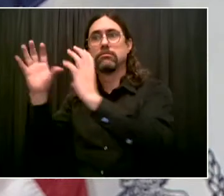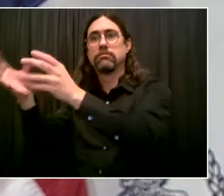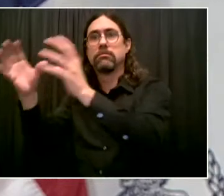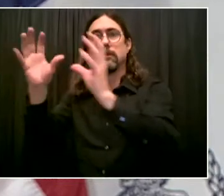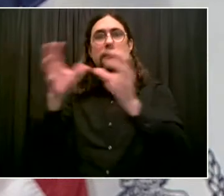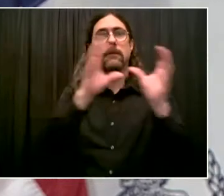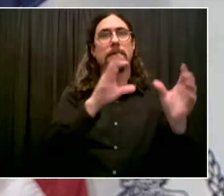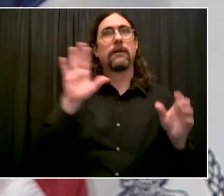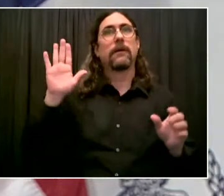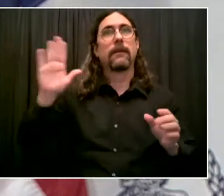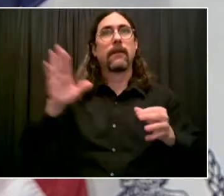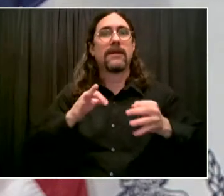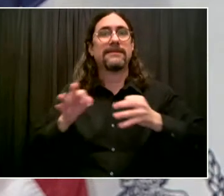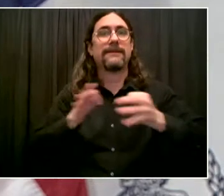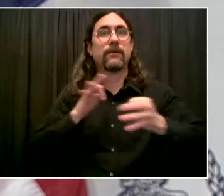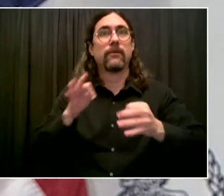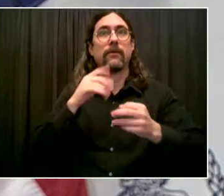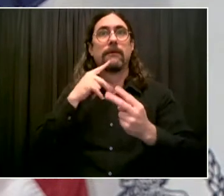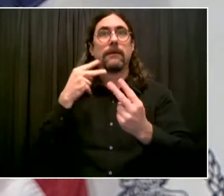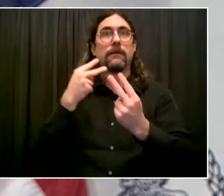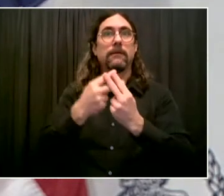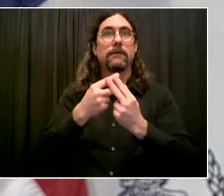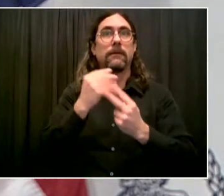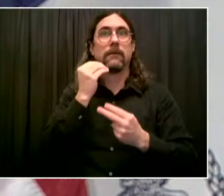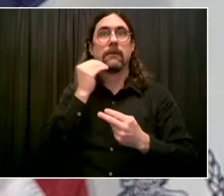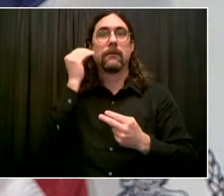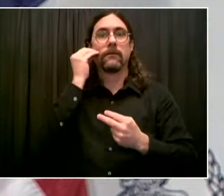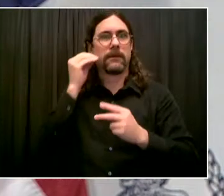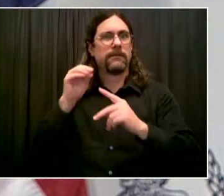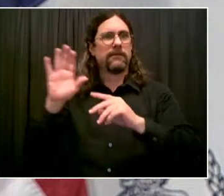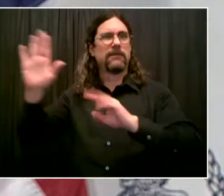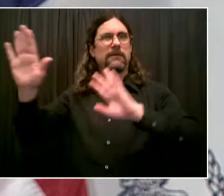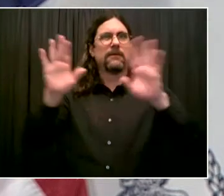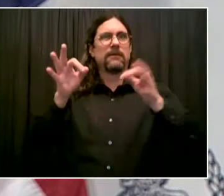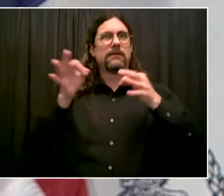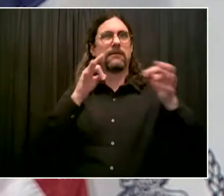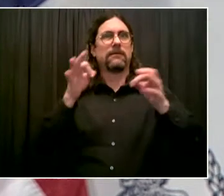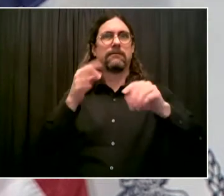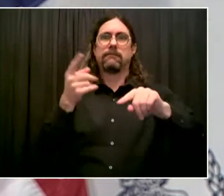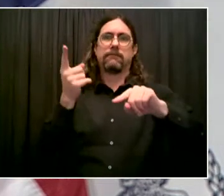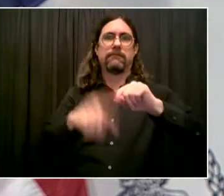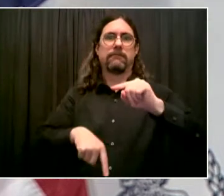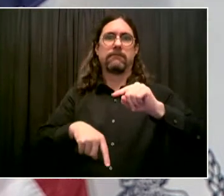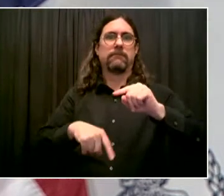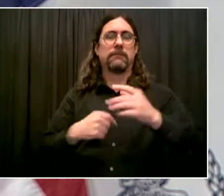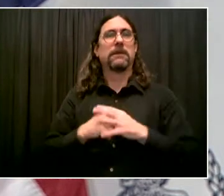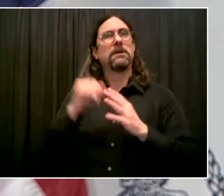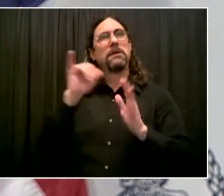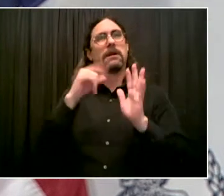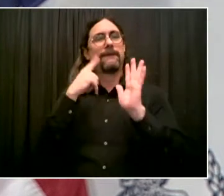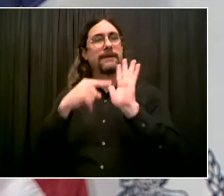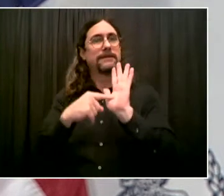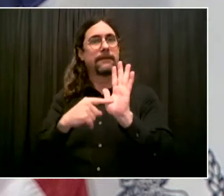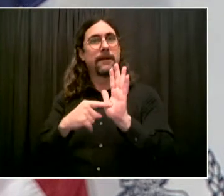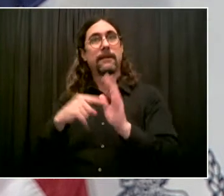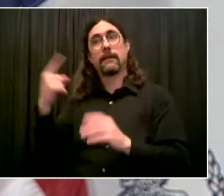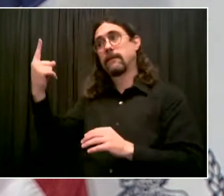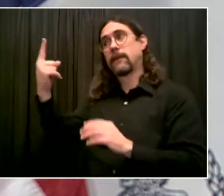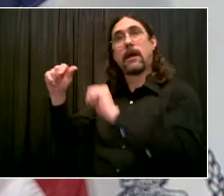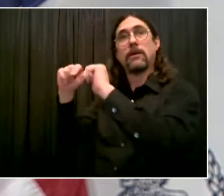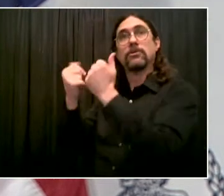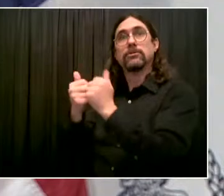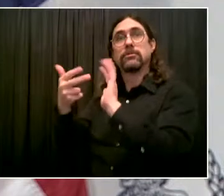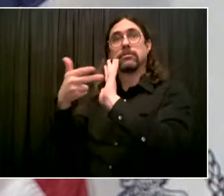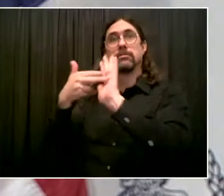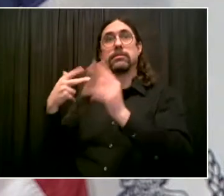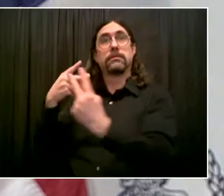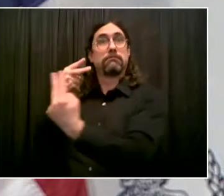MEANS.